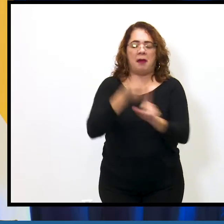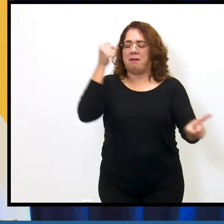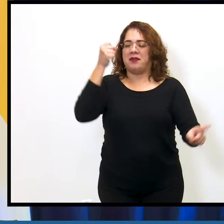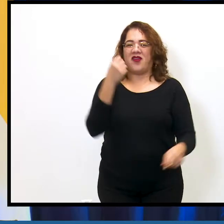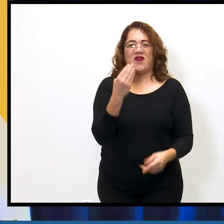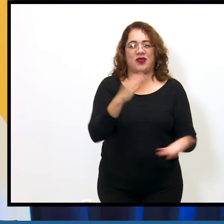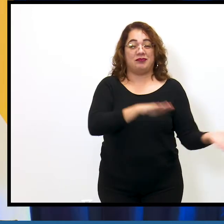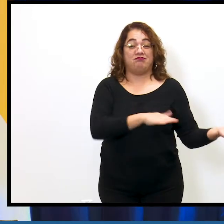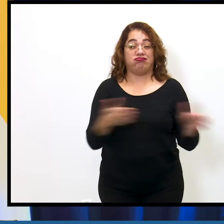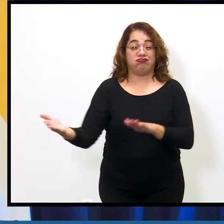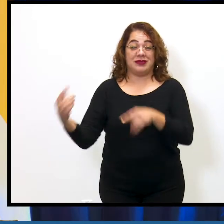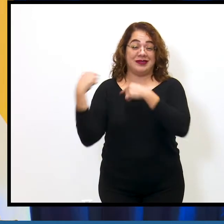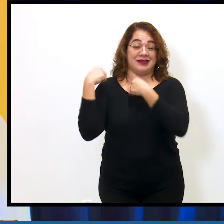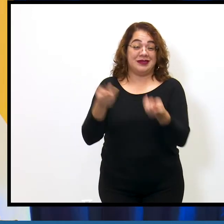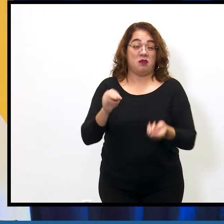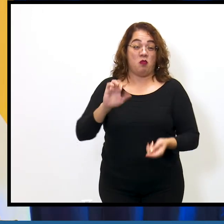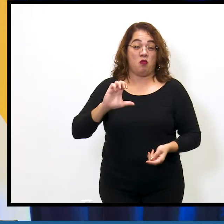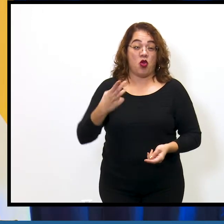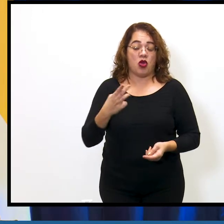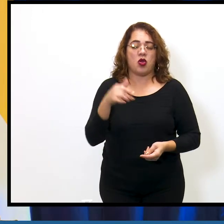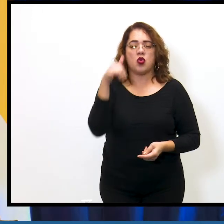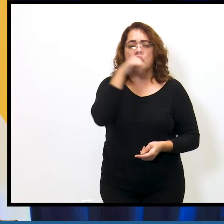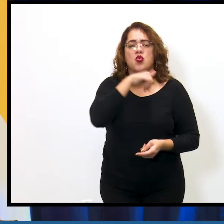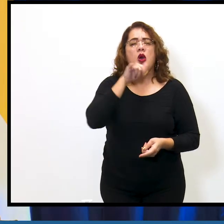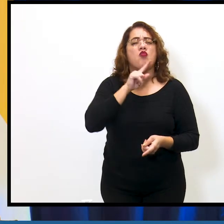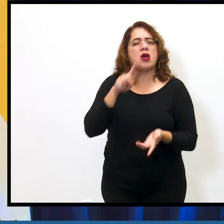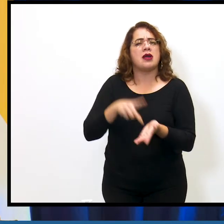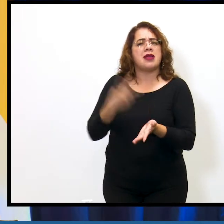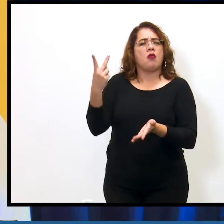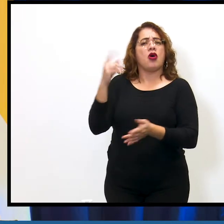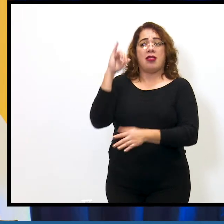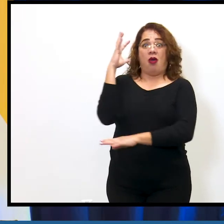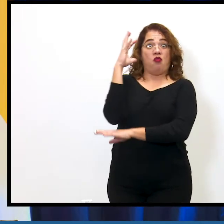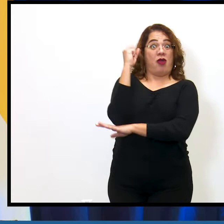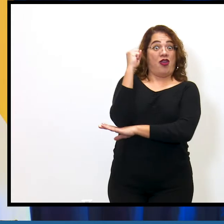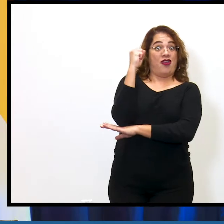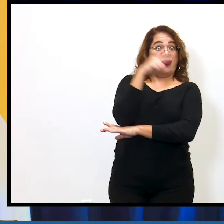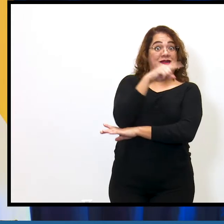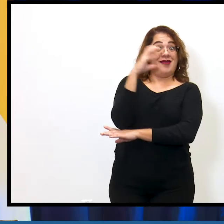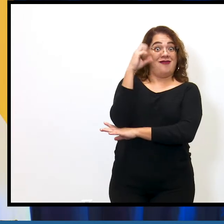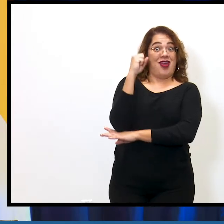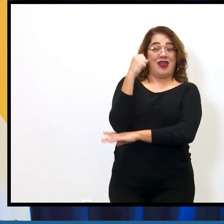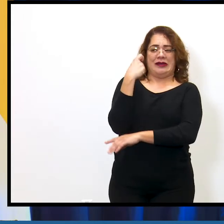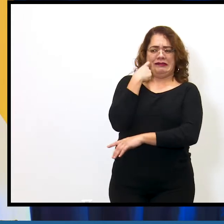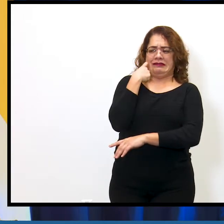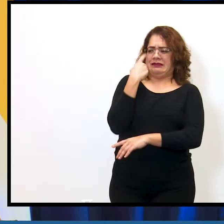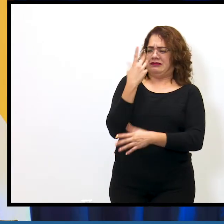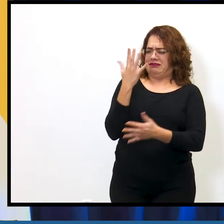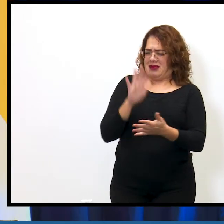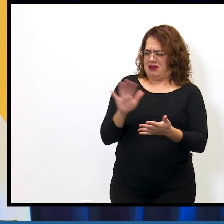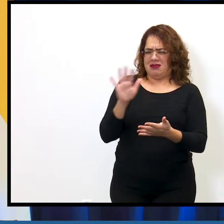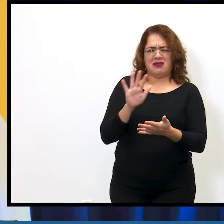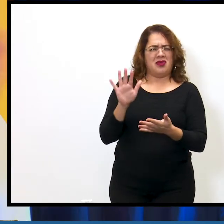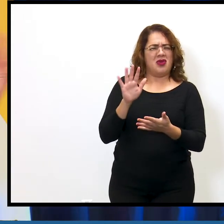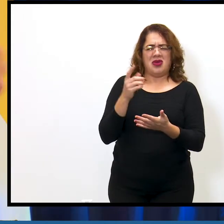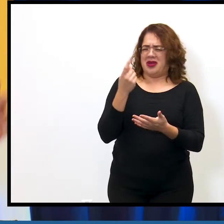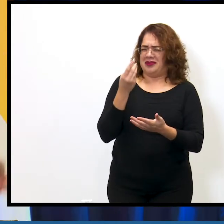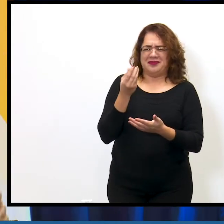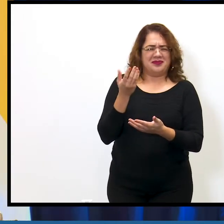and it doubled the previous record that we had set before just, just not too long weeks before